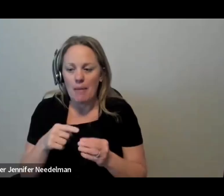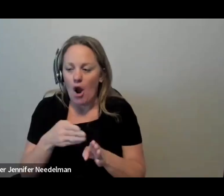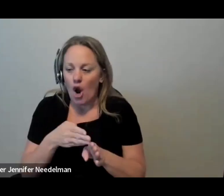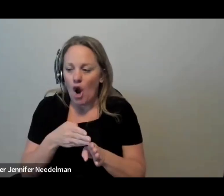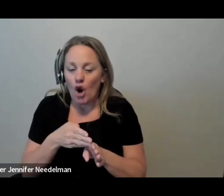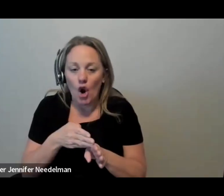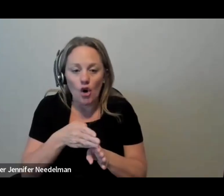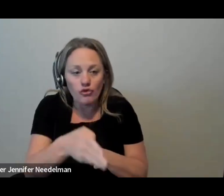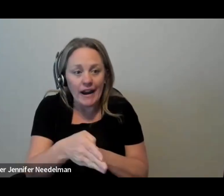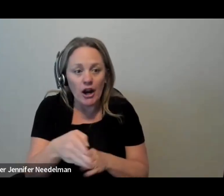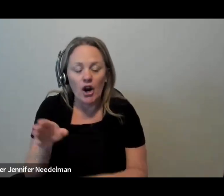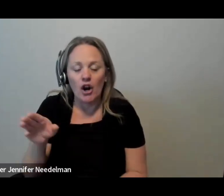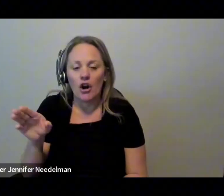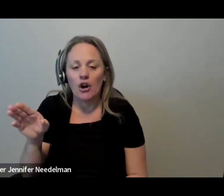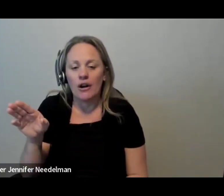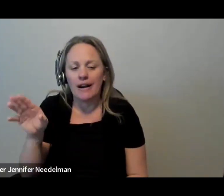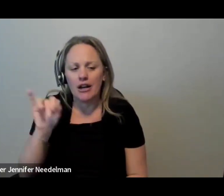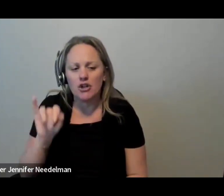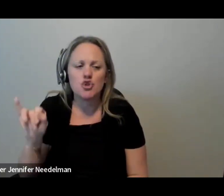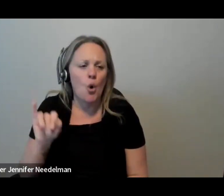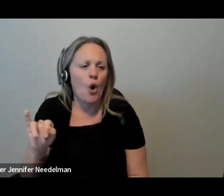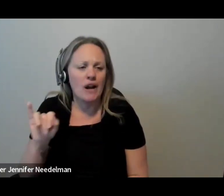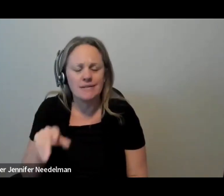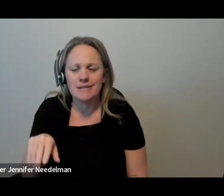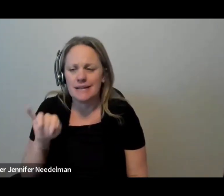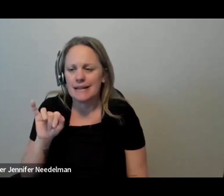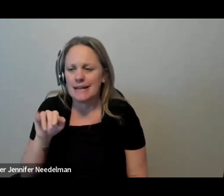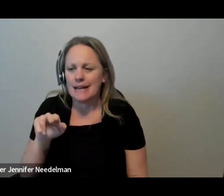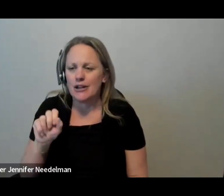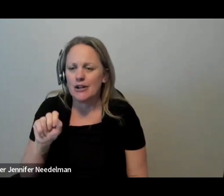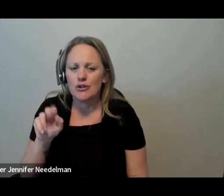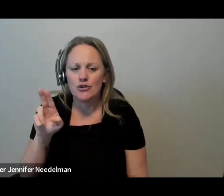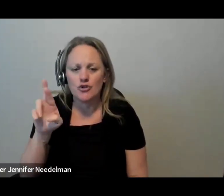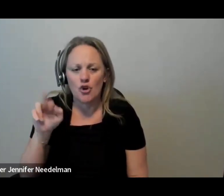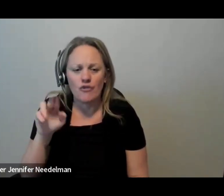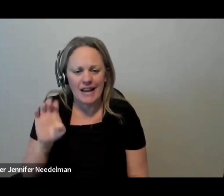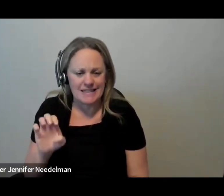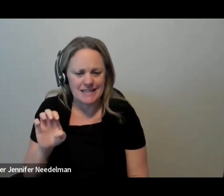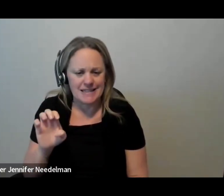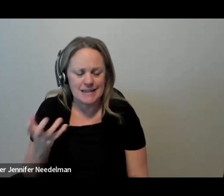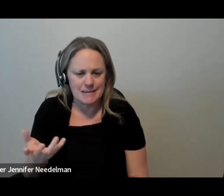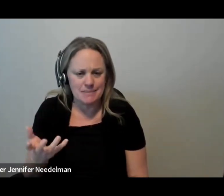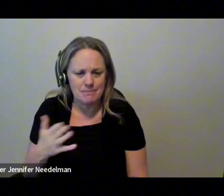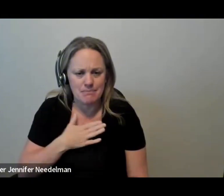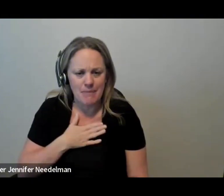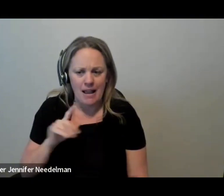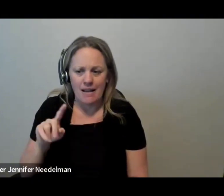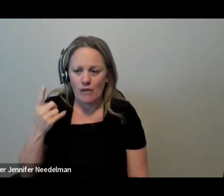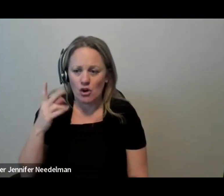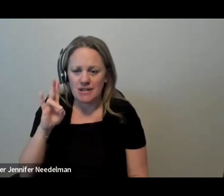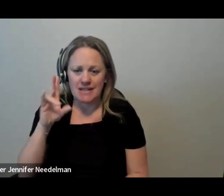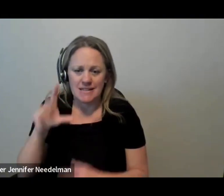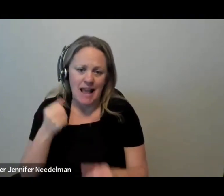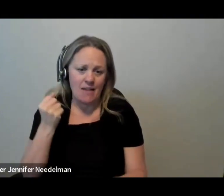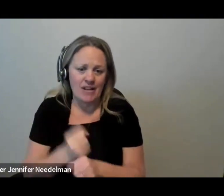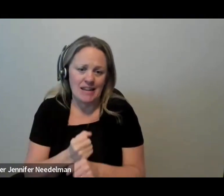and like how, you know, I I will say my, you know, my first seven years here again, I was in the support team talking